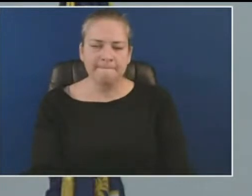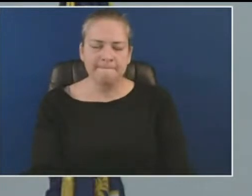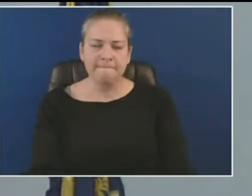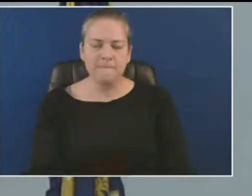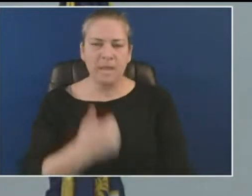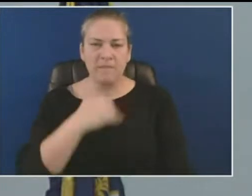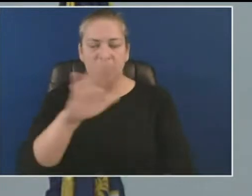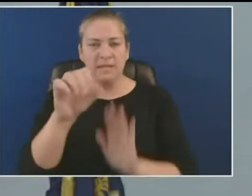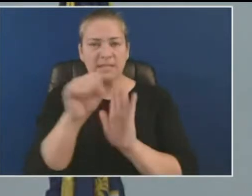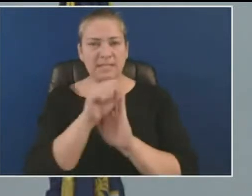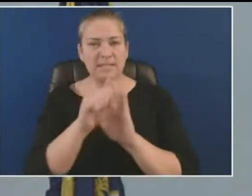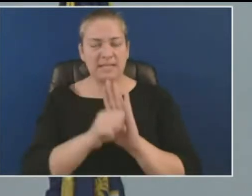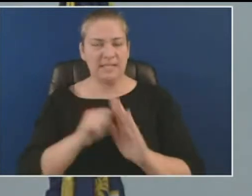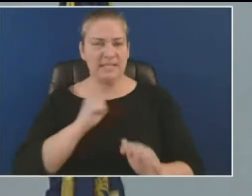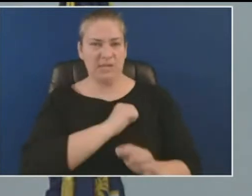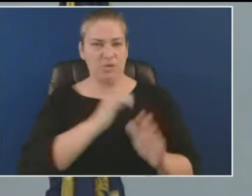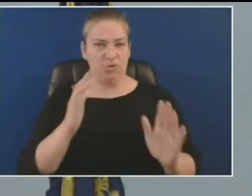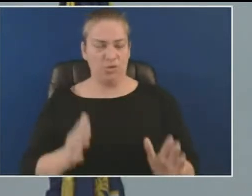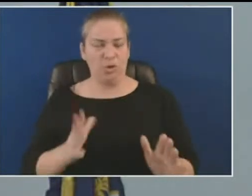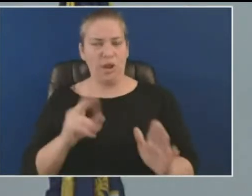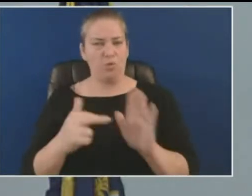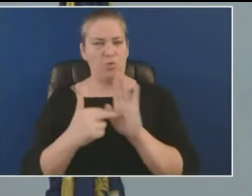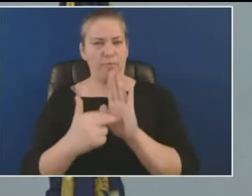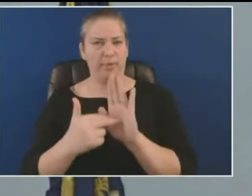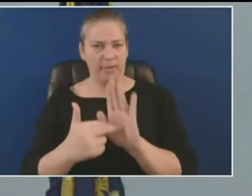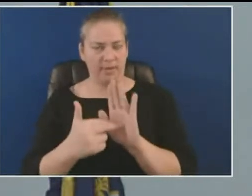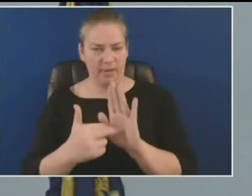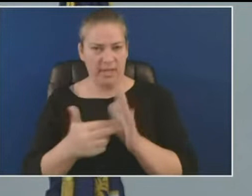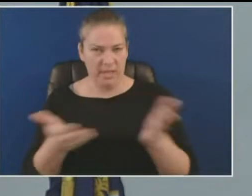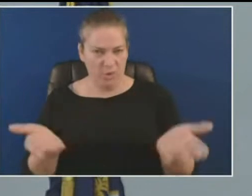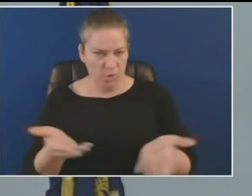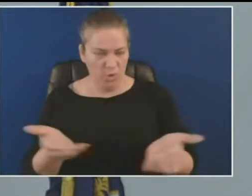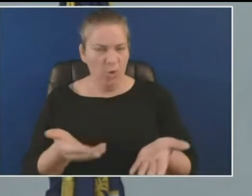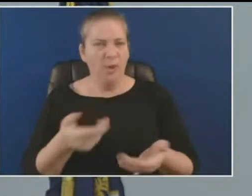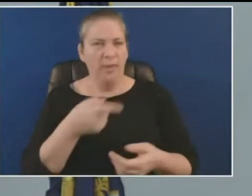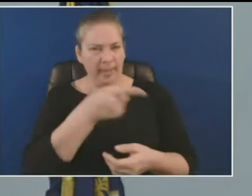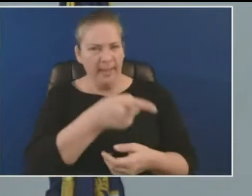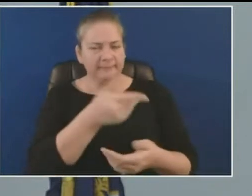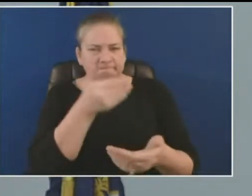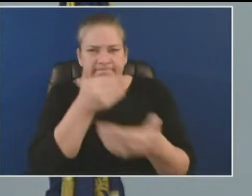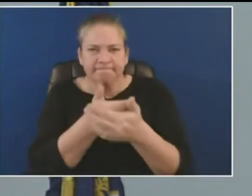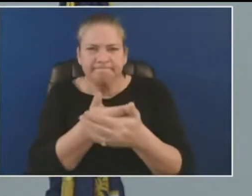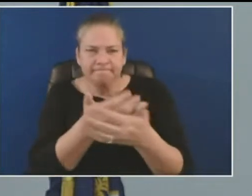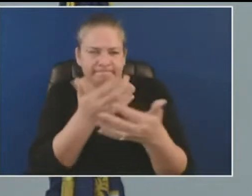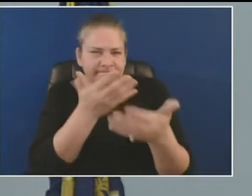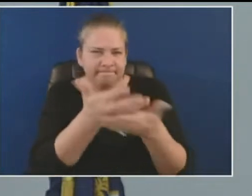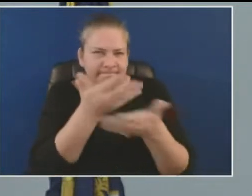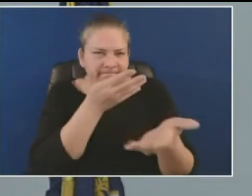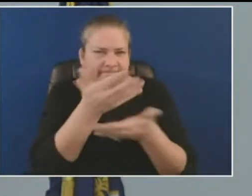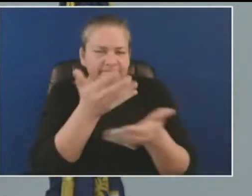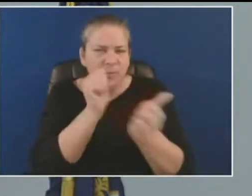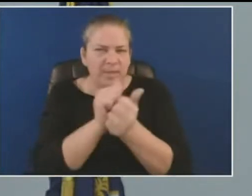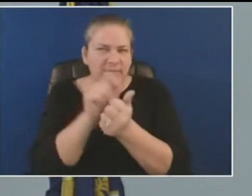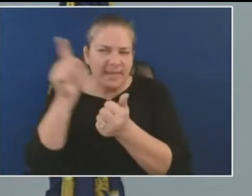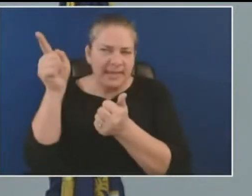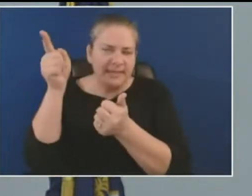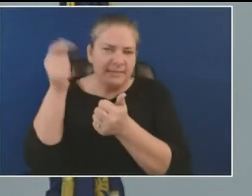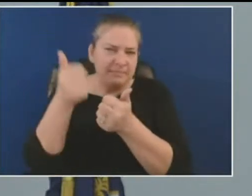representative here today that have been in close contact with the administration since last night, so Senator must starts.